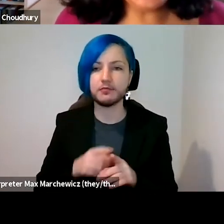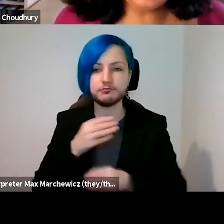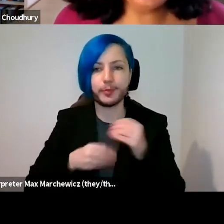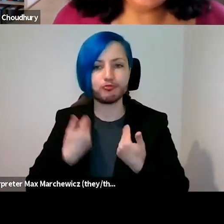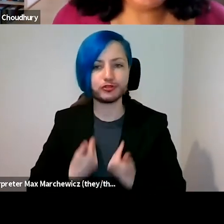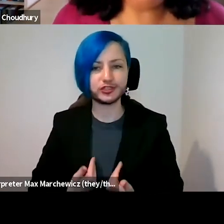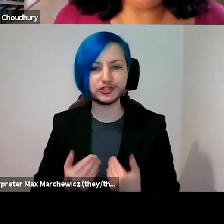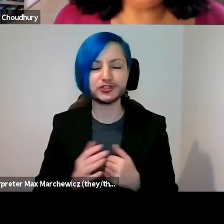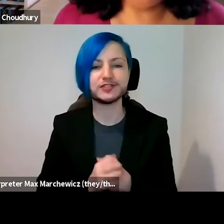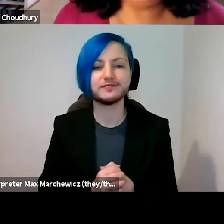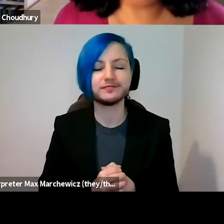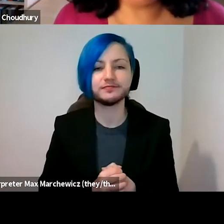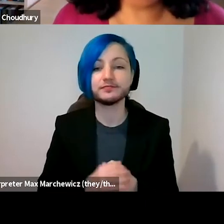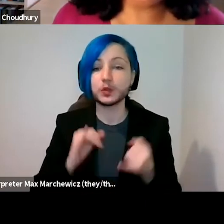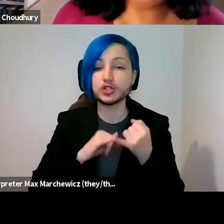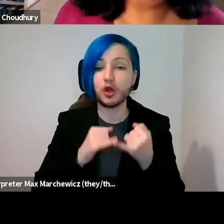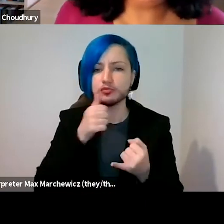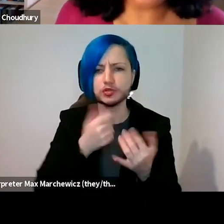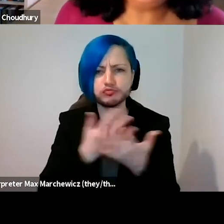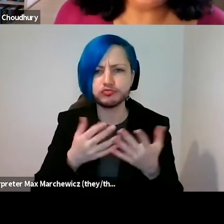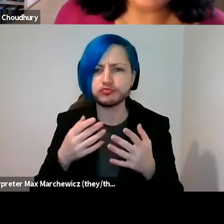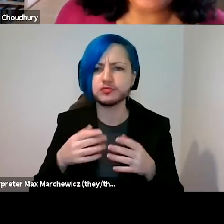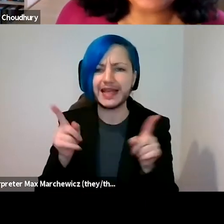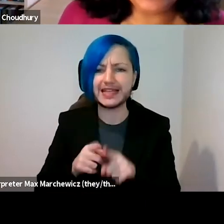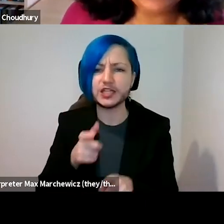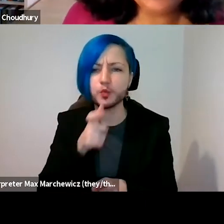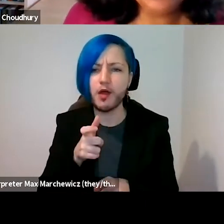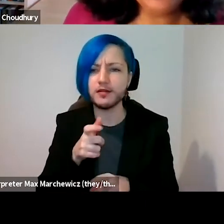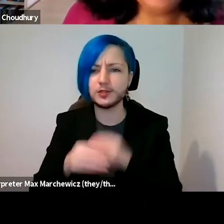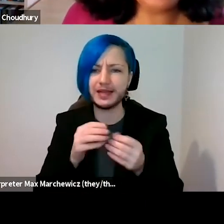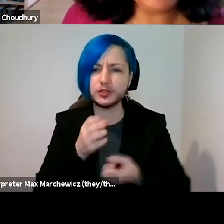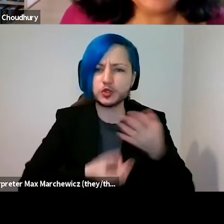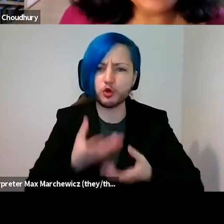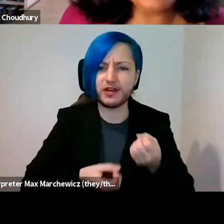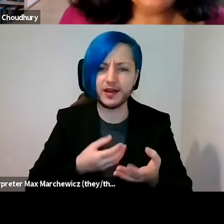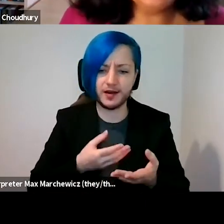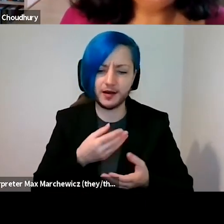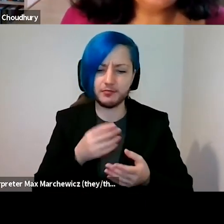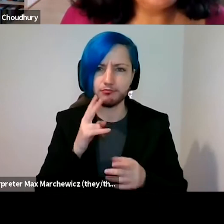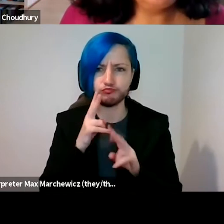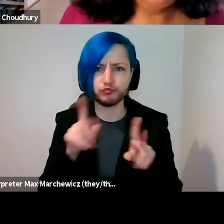Scott uses several Indian words to give a sense of authenticity in this tale, the spot he set in India.